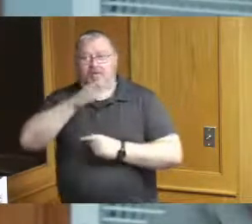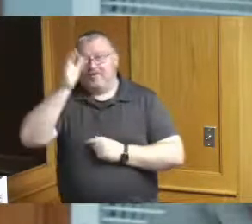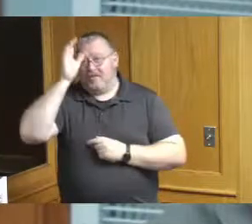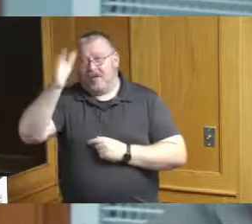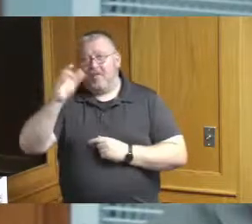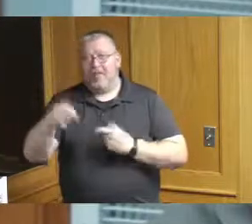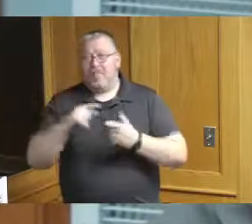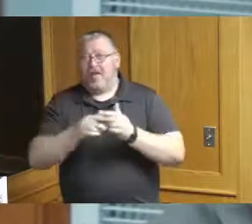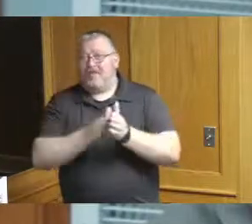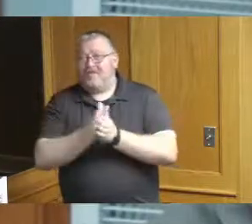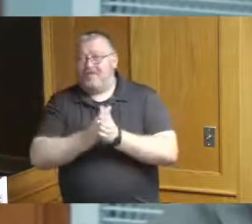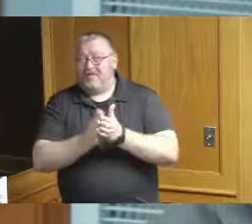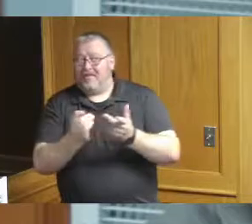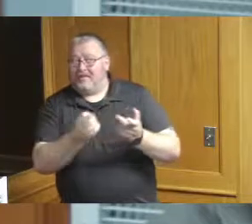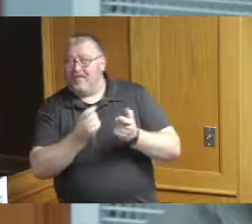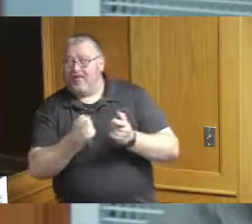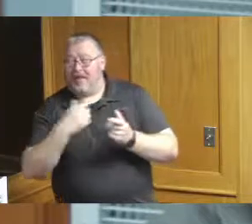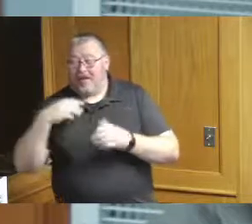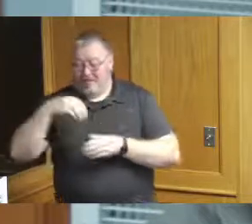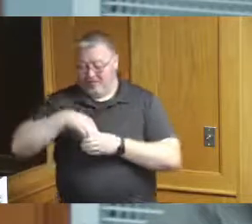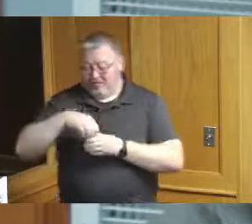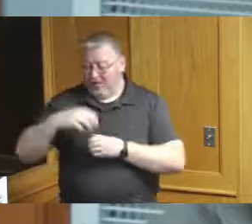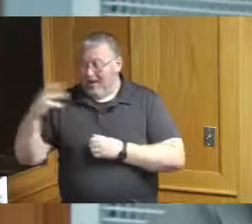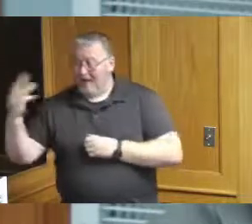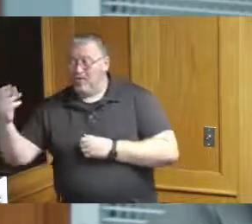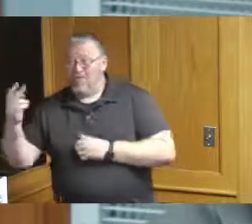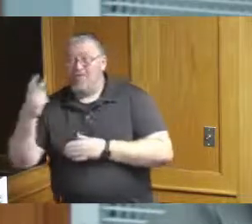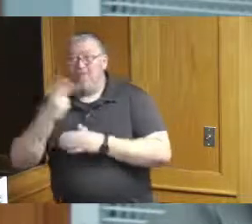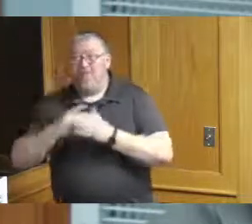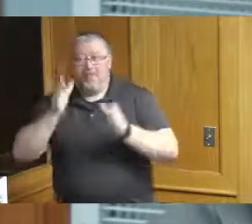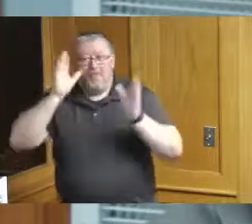incentives both internally and externally so especially honing in on this conversation today